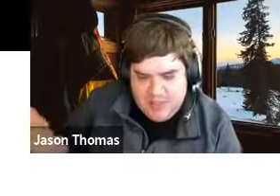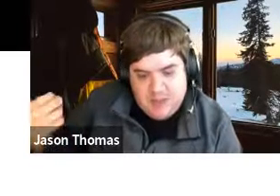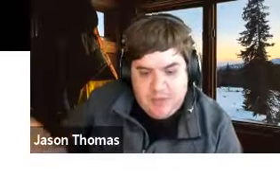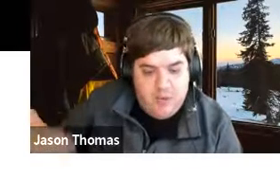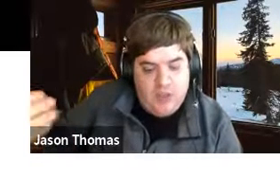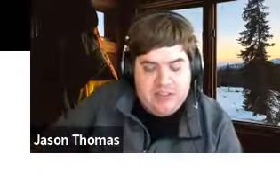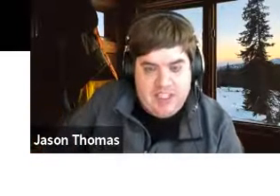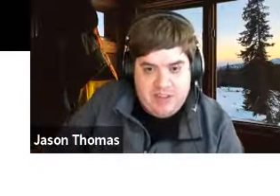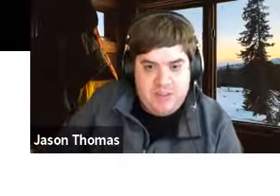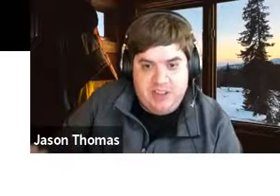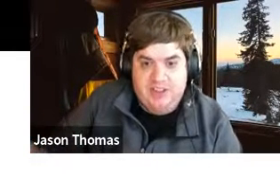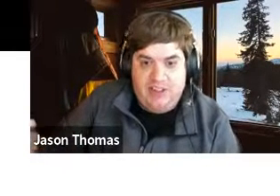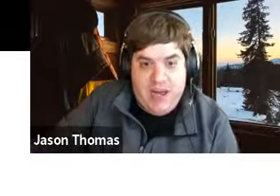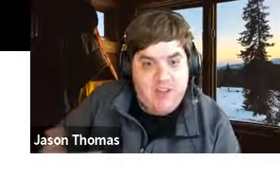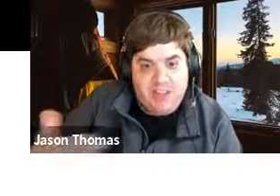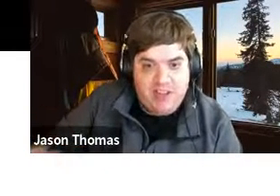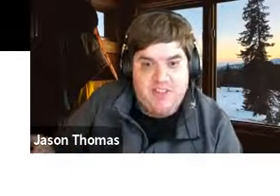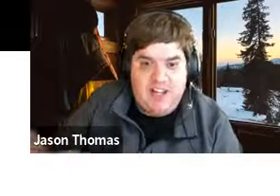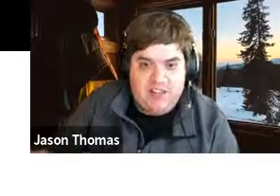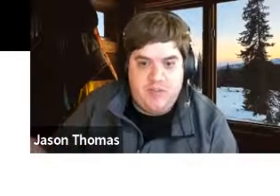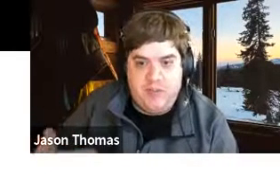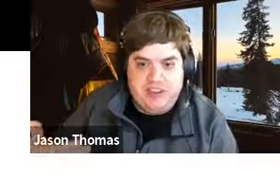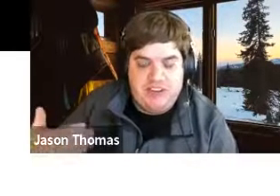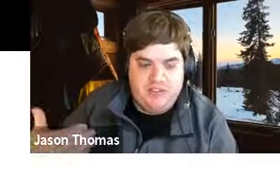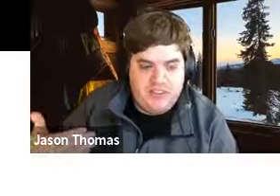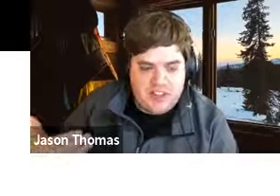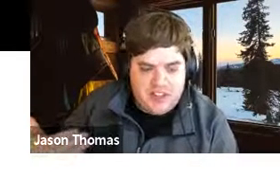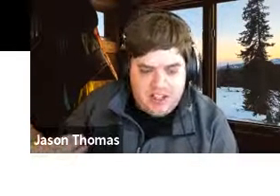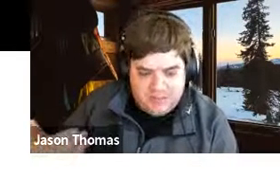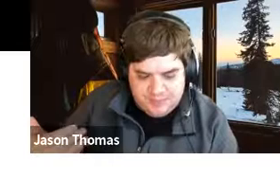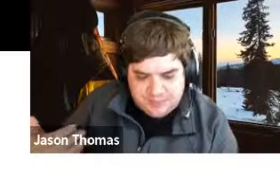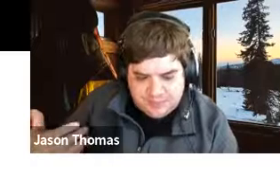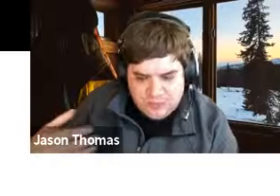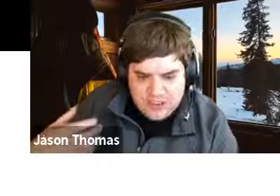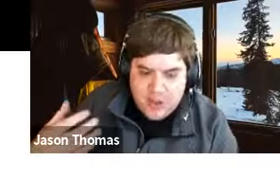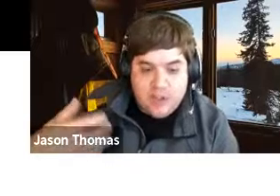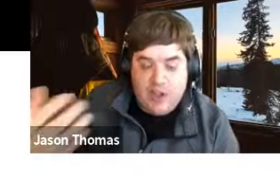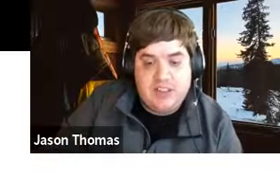would have to complete one assignment to make sure that you have the underlying information. And that you already know this